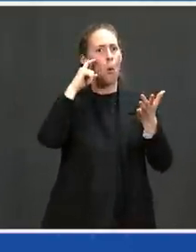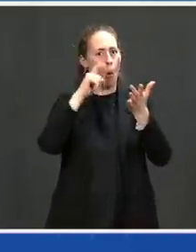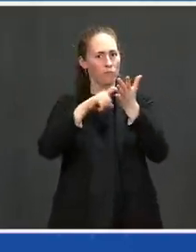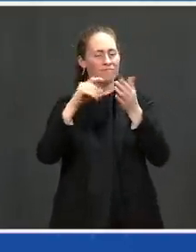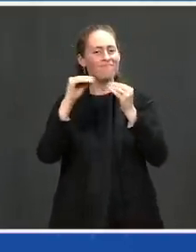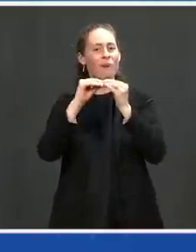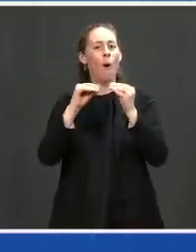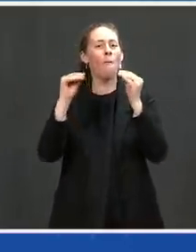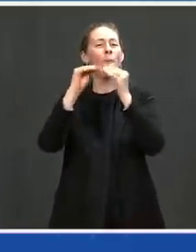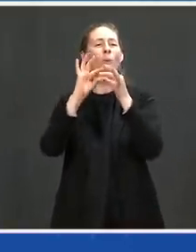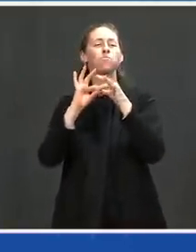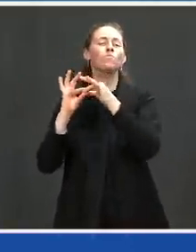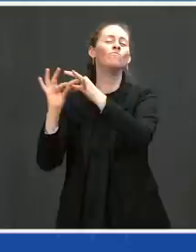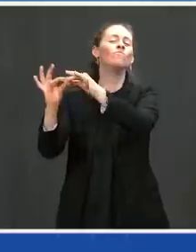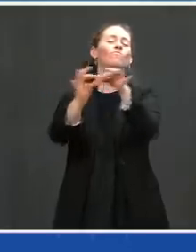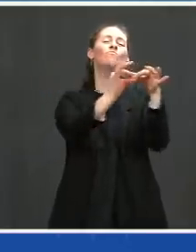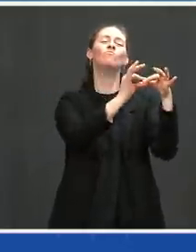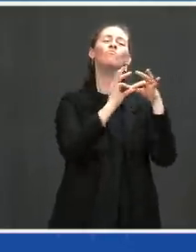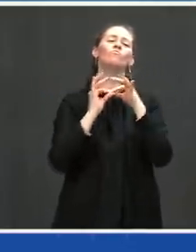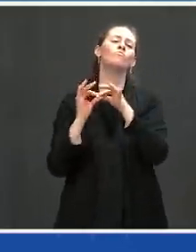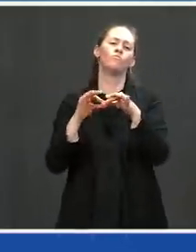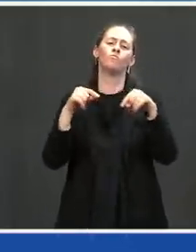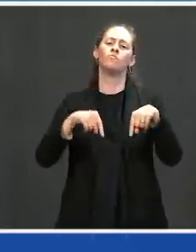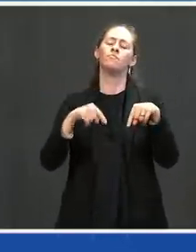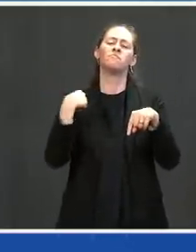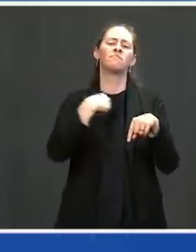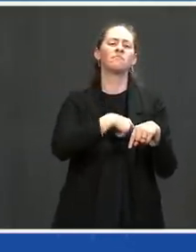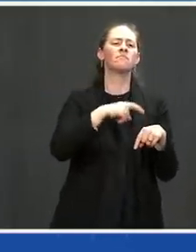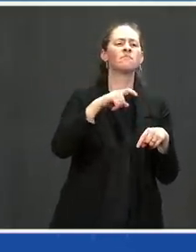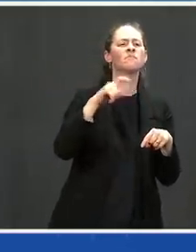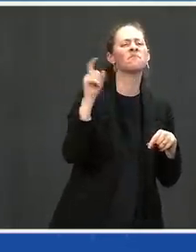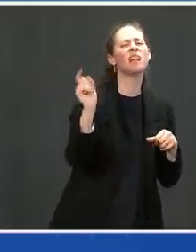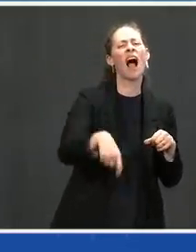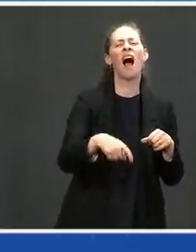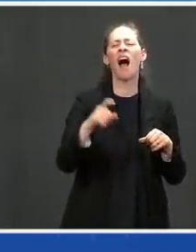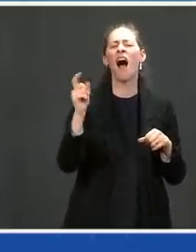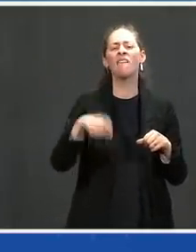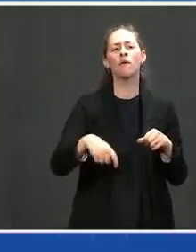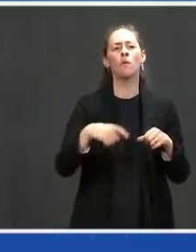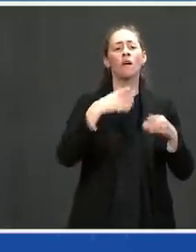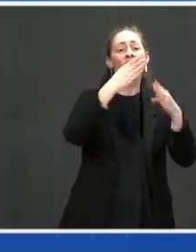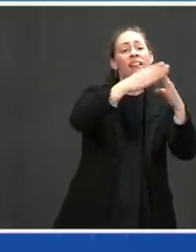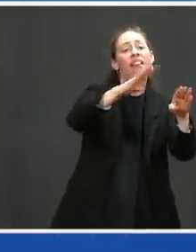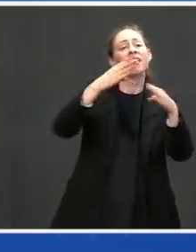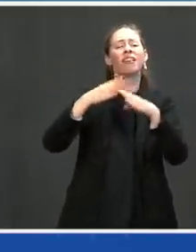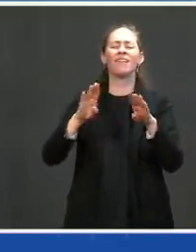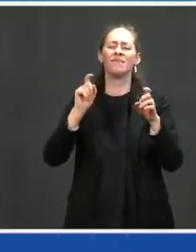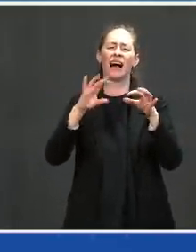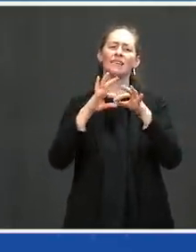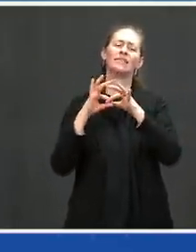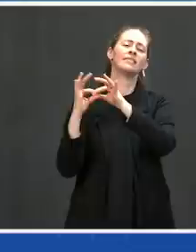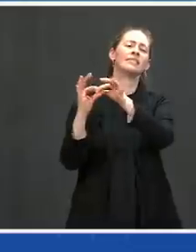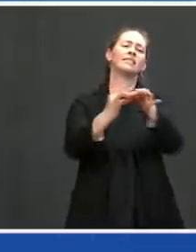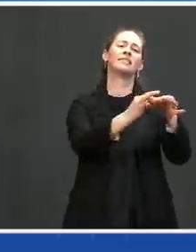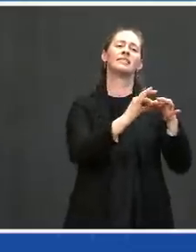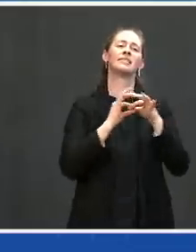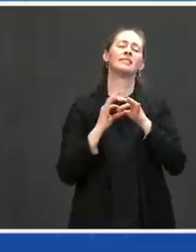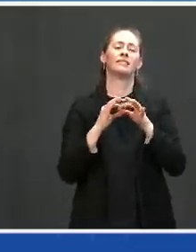So, from my perspective, you know, it's a -- to me, it's about just, you know, getting out there,